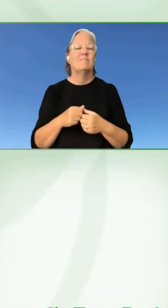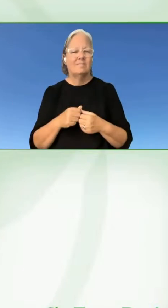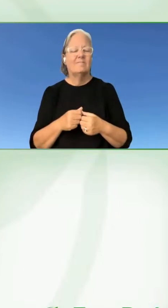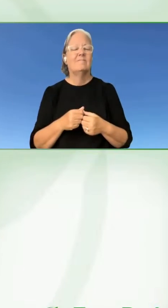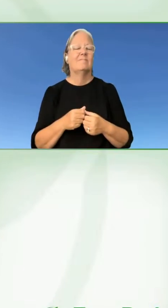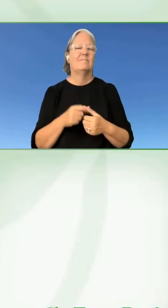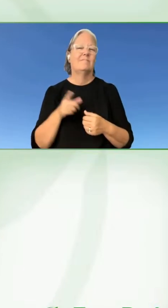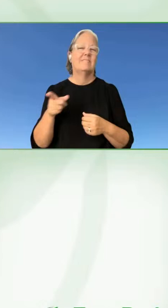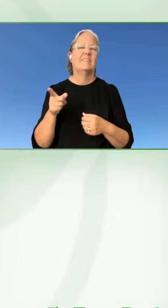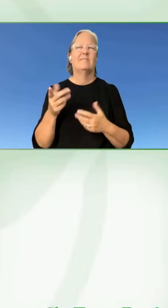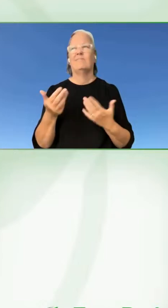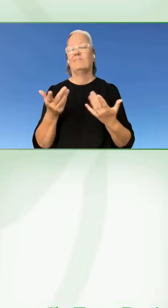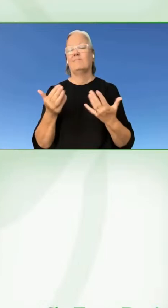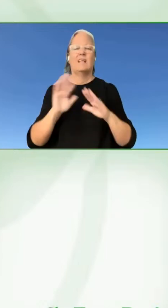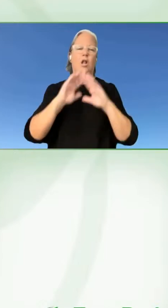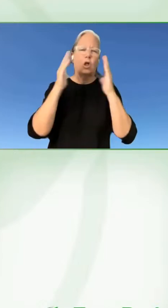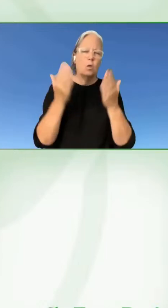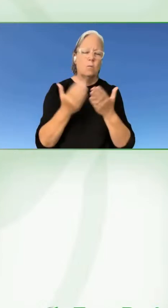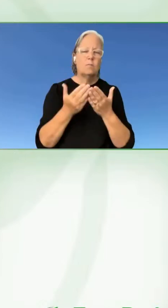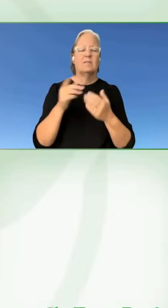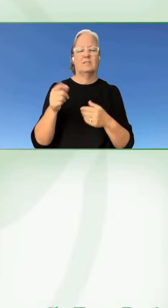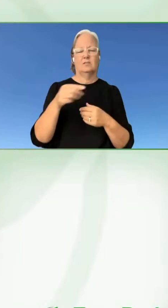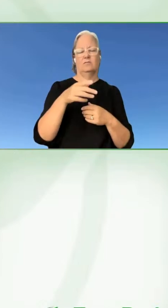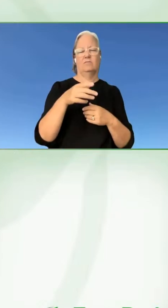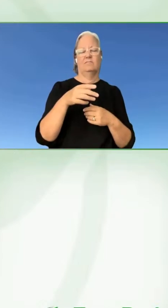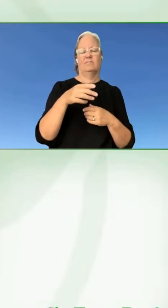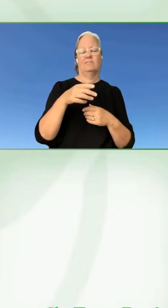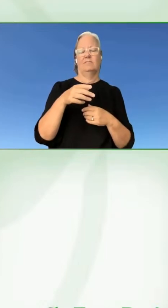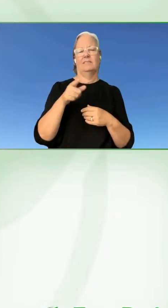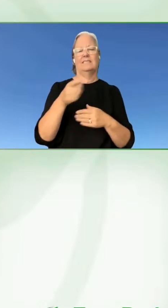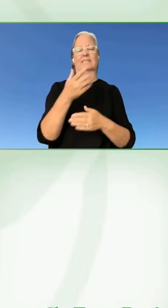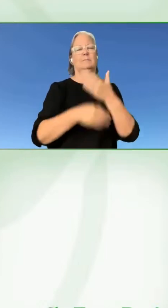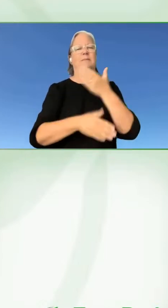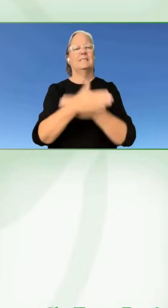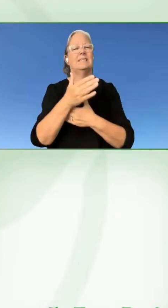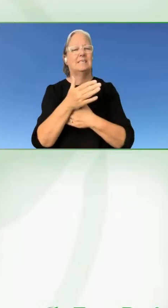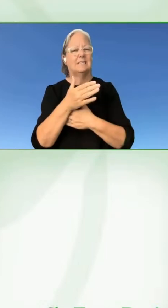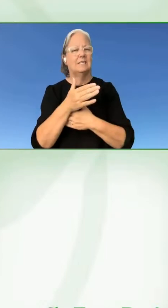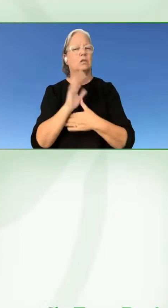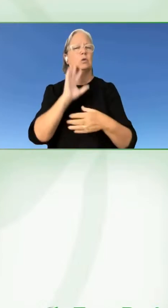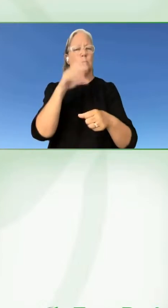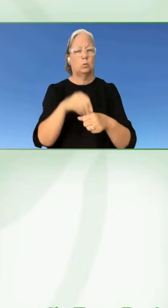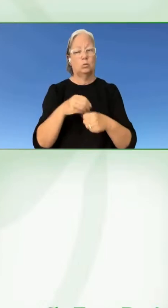comments from participants and selected teams.